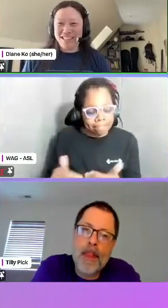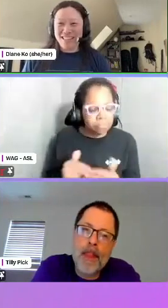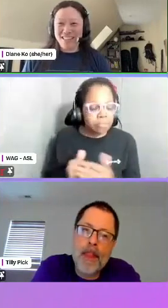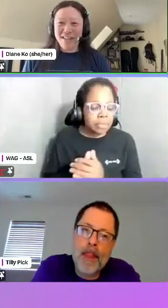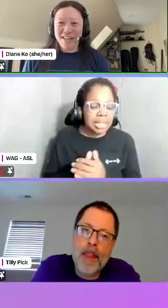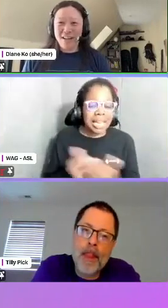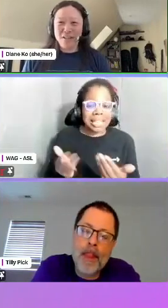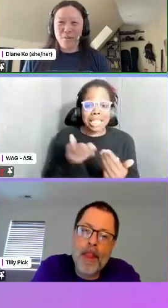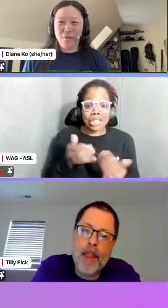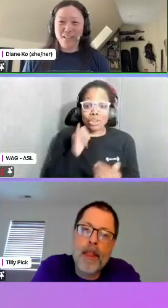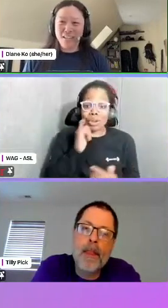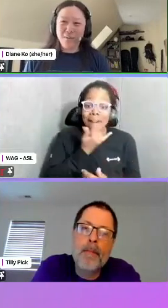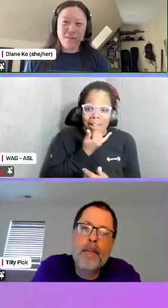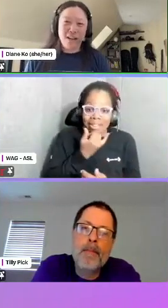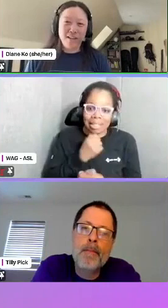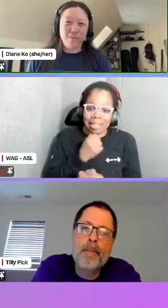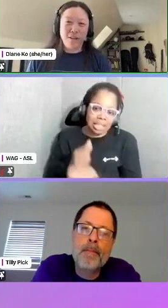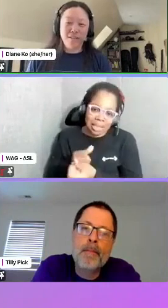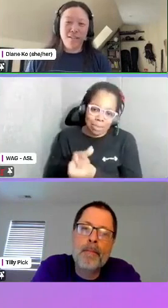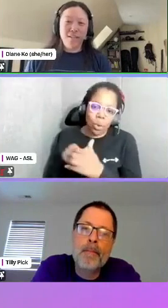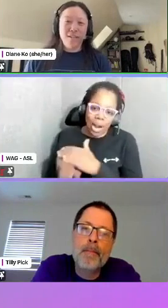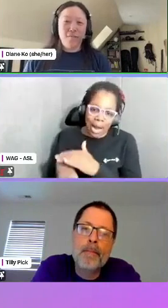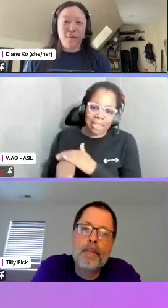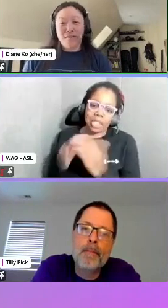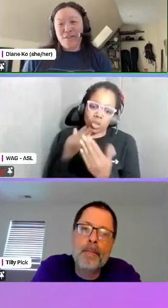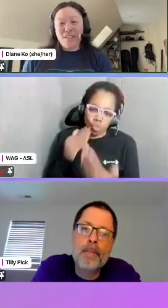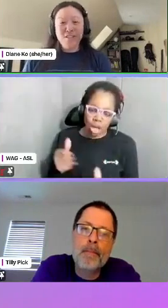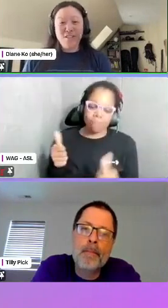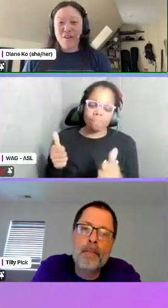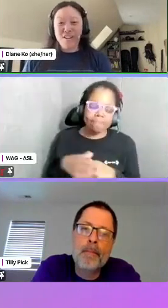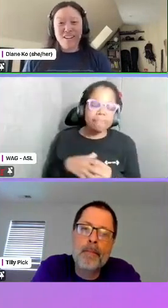result of the scan to user. So for